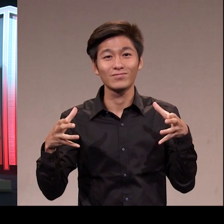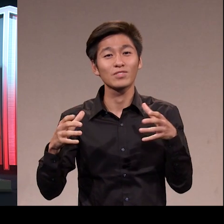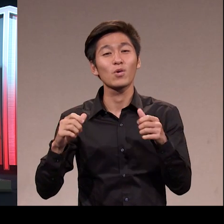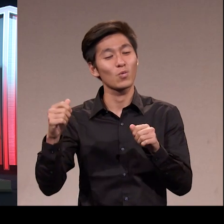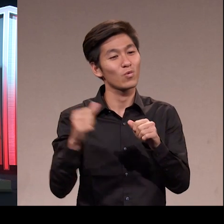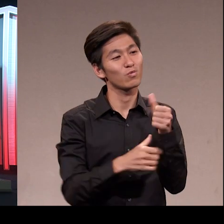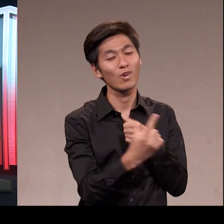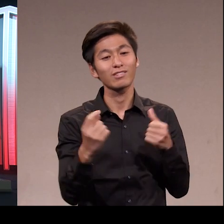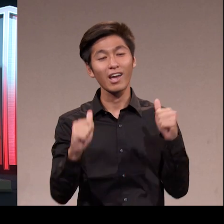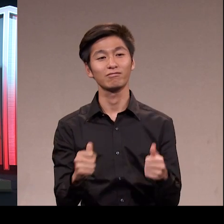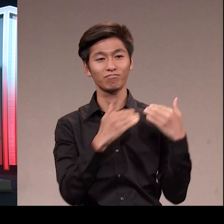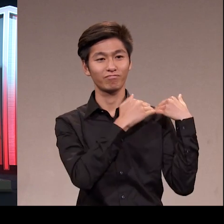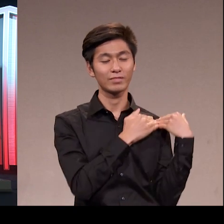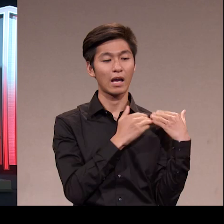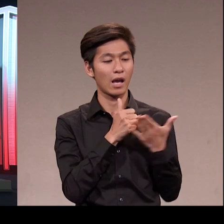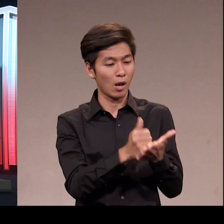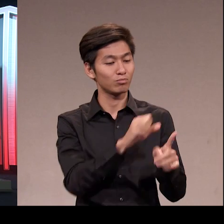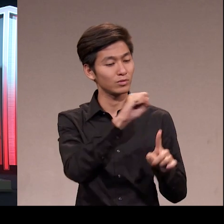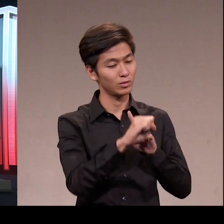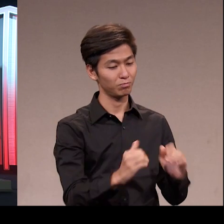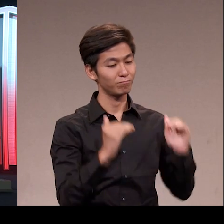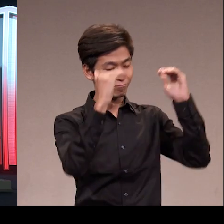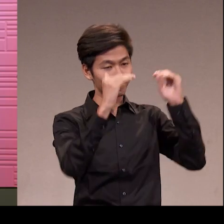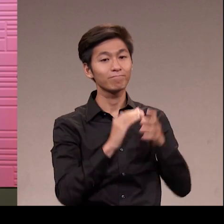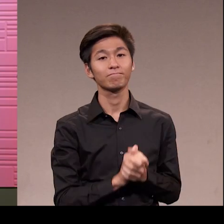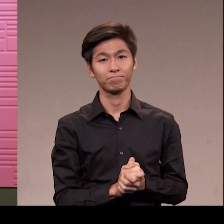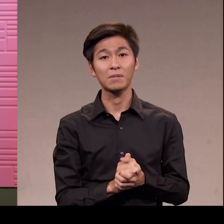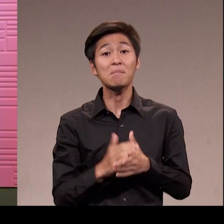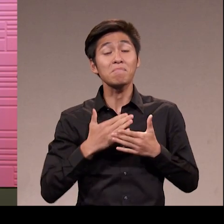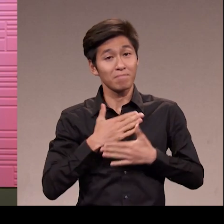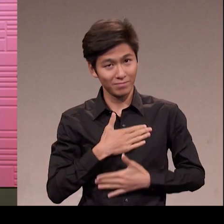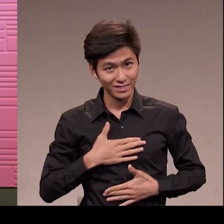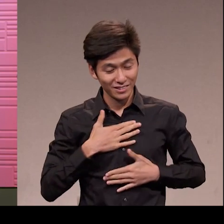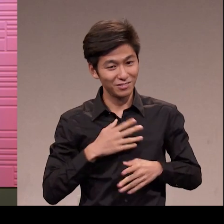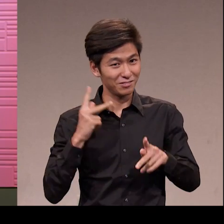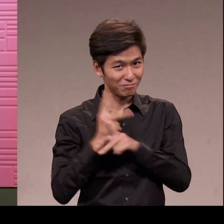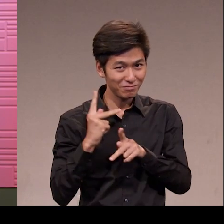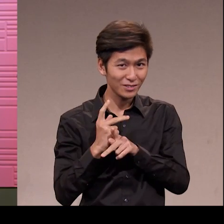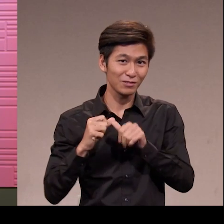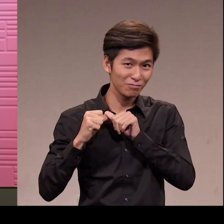Everybody can do his part to make our society better. Please keep up the good work and work with us